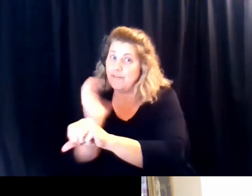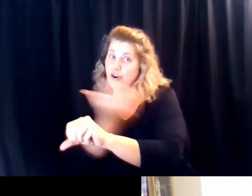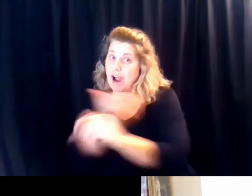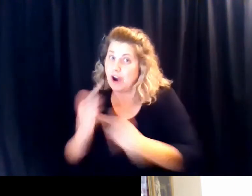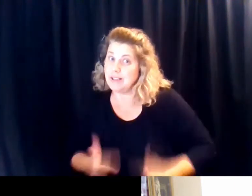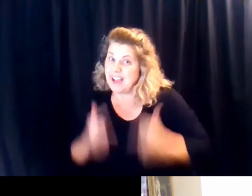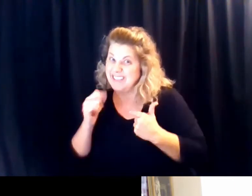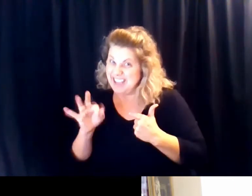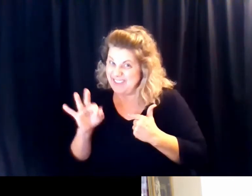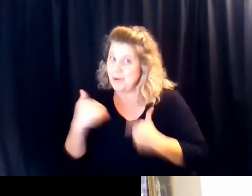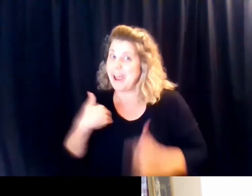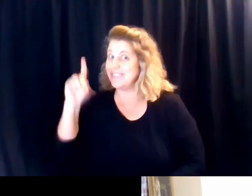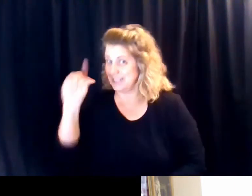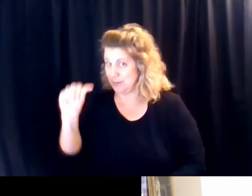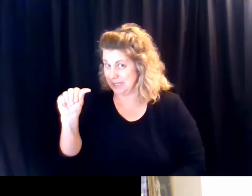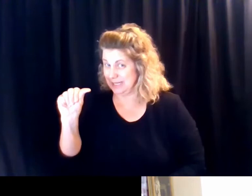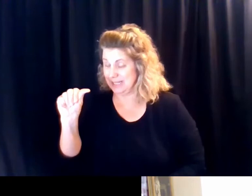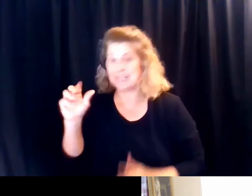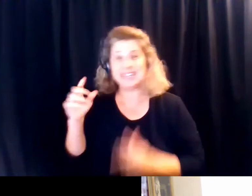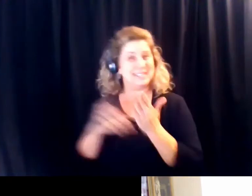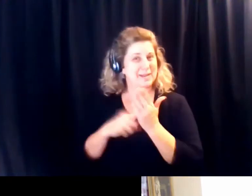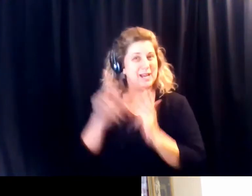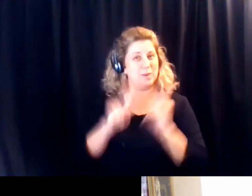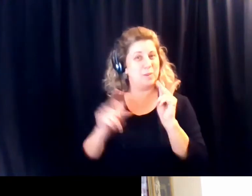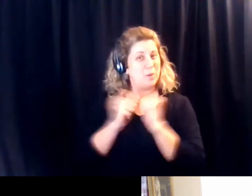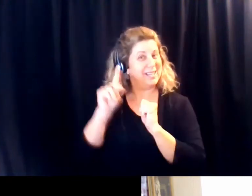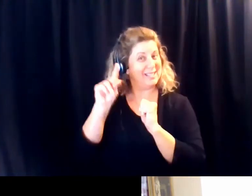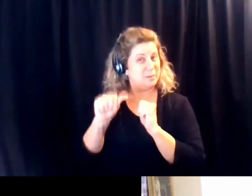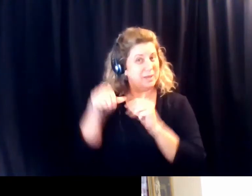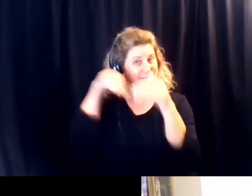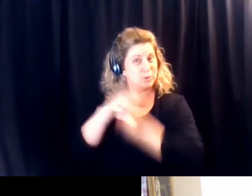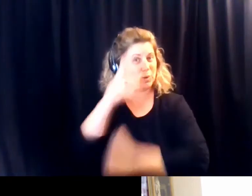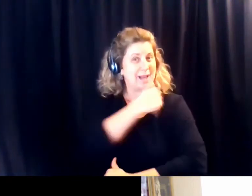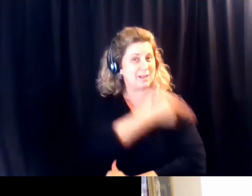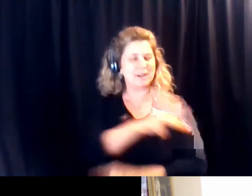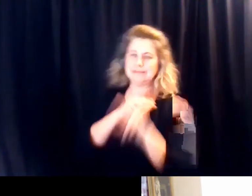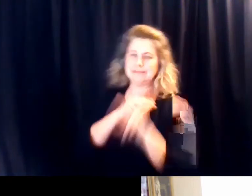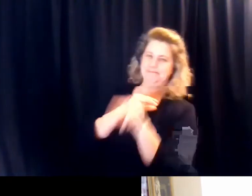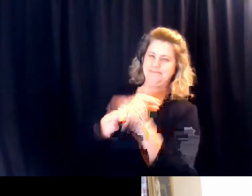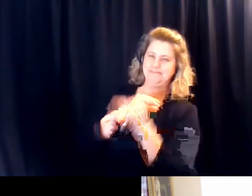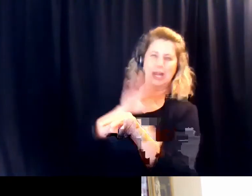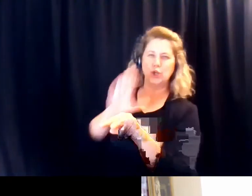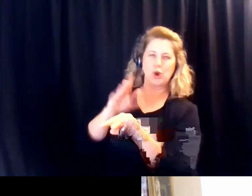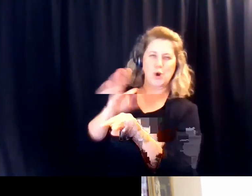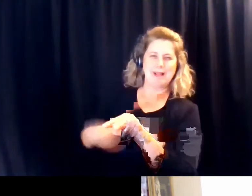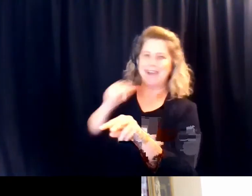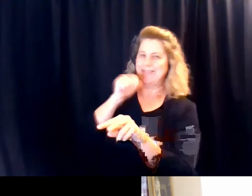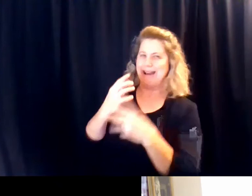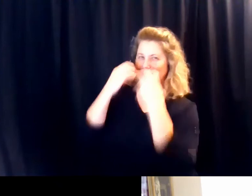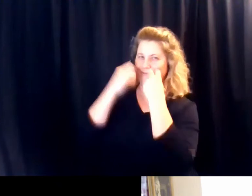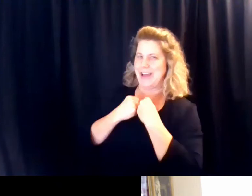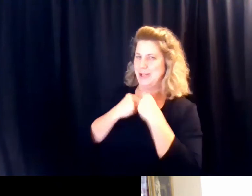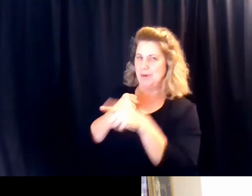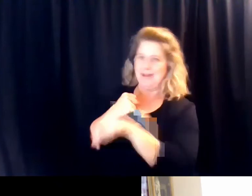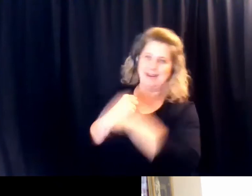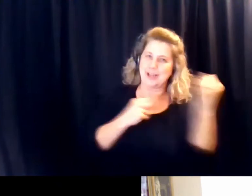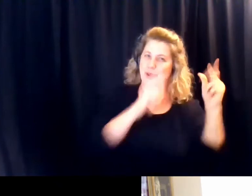Judith Heumann: But I would also say that in that happening, it would allow more disabled people to see if they could be pursuing careers.